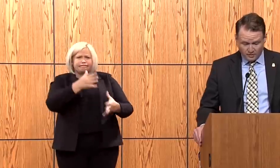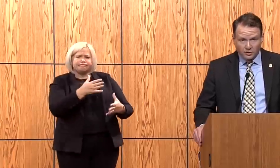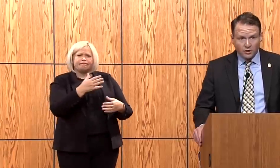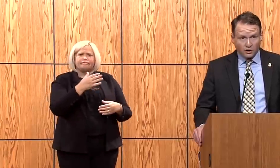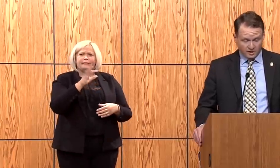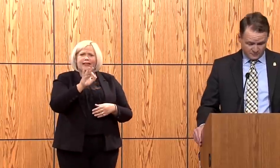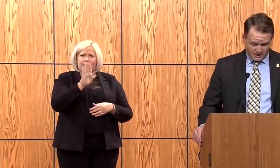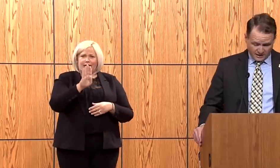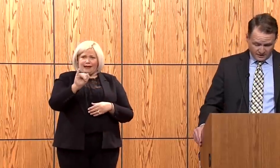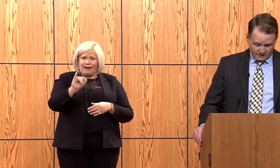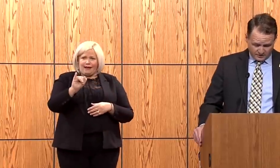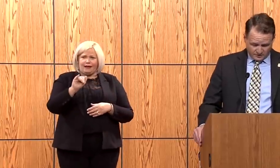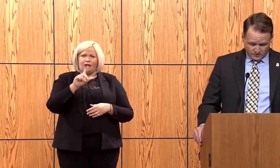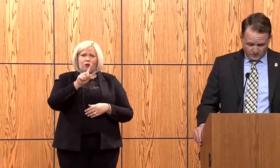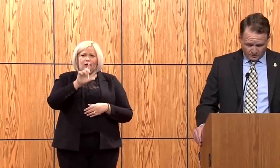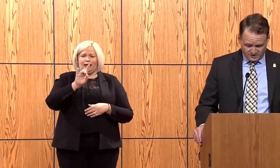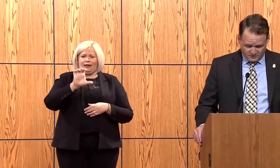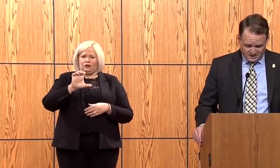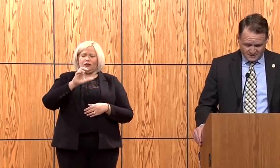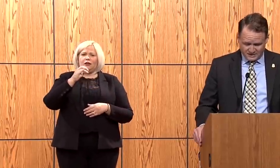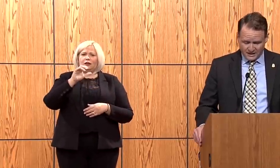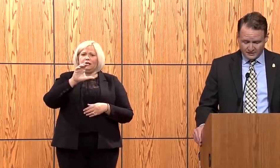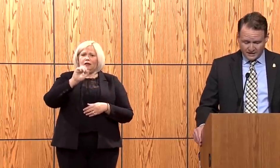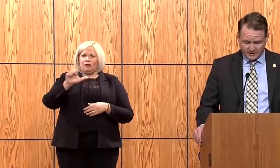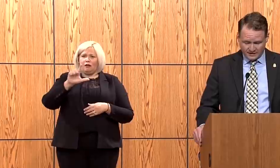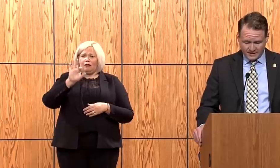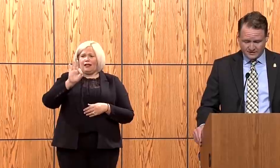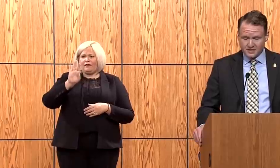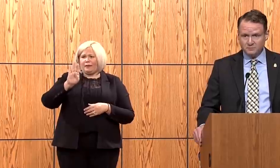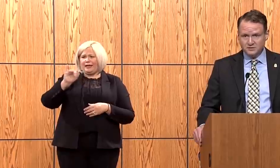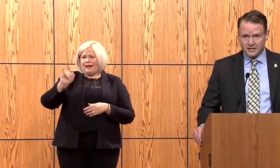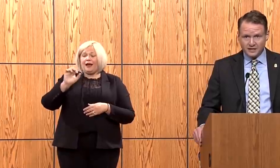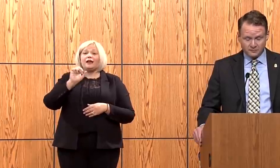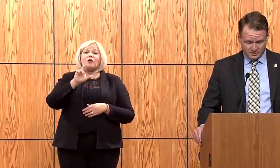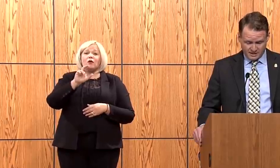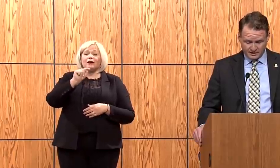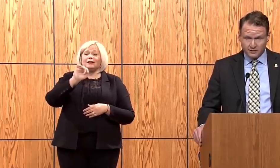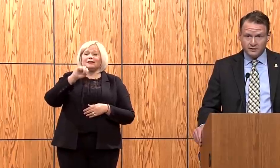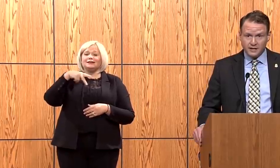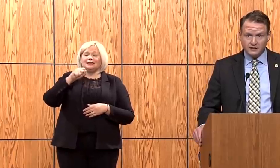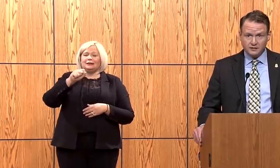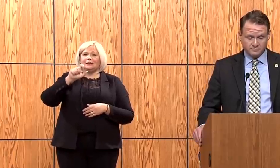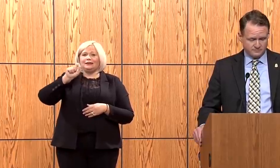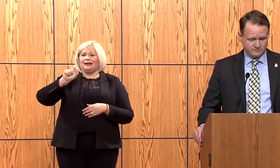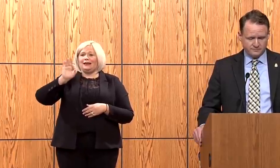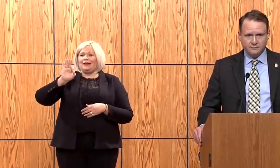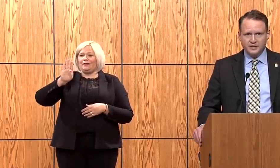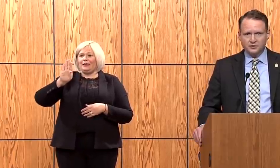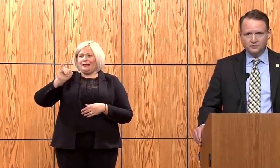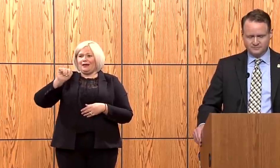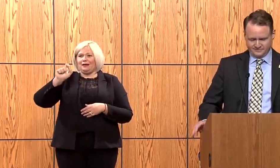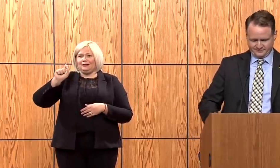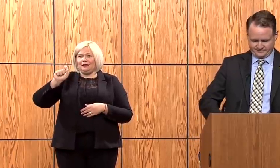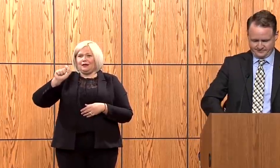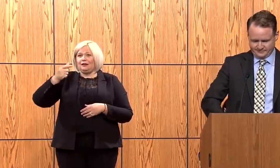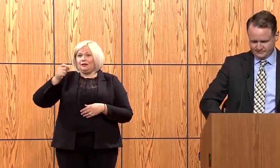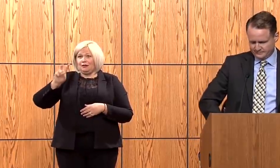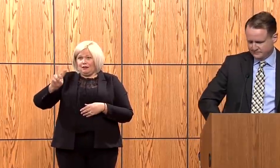IF YOU SEE SUSPECTED CRIMINAL ACTIVITY, AND WANT TO REPORT TO ACTIVITY, AND WANT TO REPORT TO THE FBI, PLEASE CALL THE FBI, PLEASE CALL 1-800-CALL-FBI OR SUBMIT TIPS